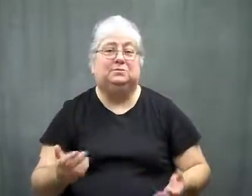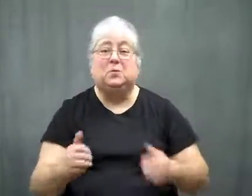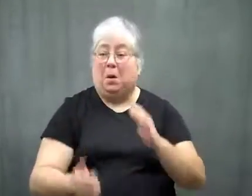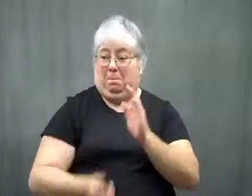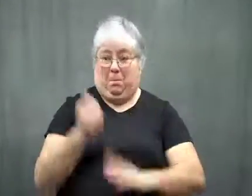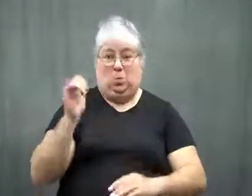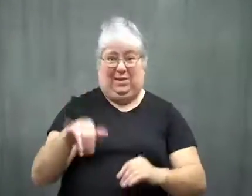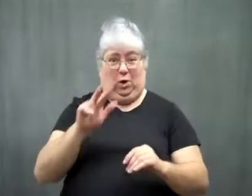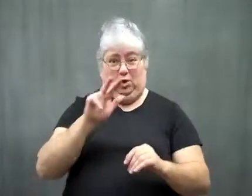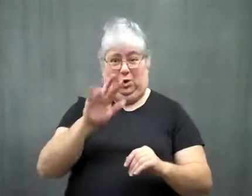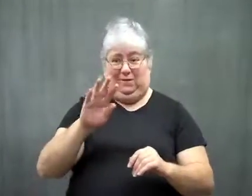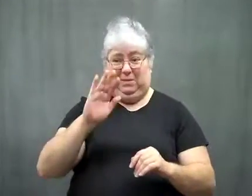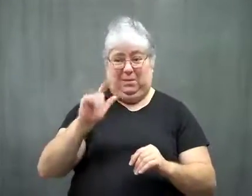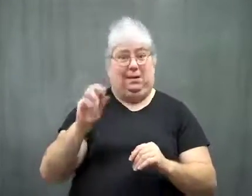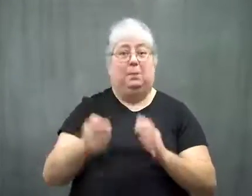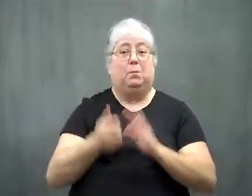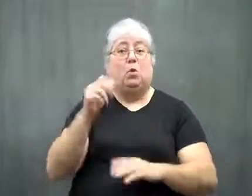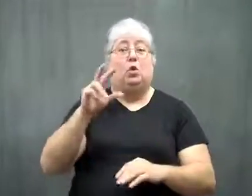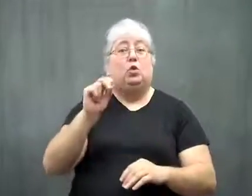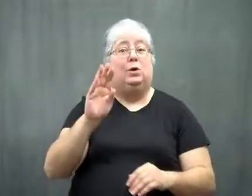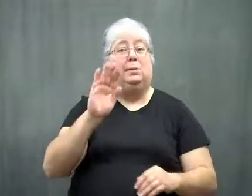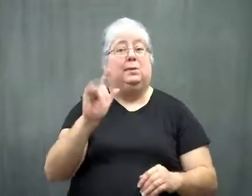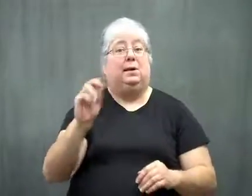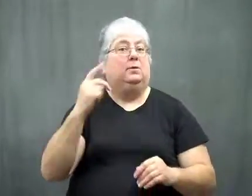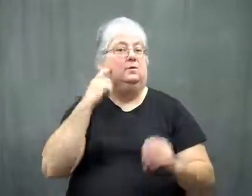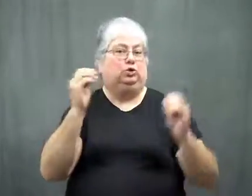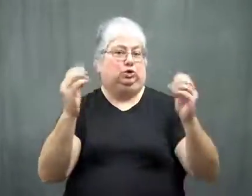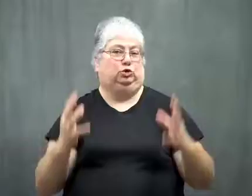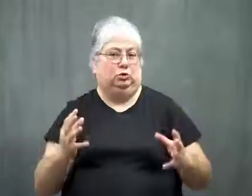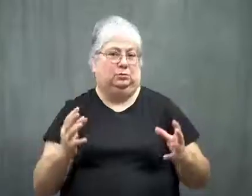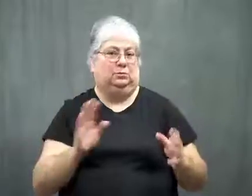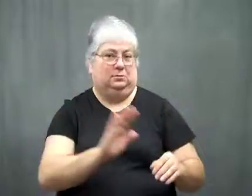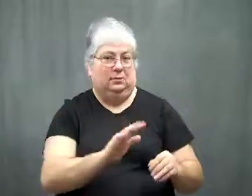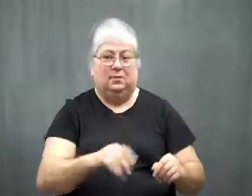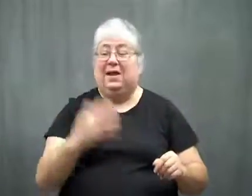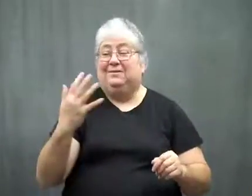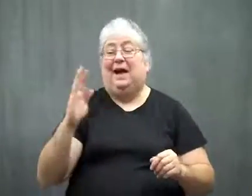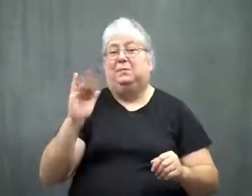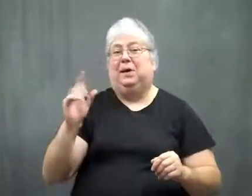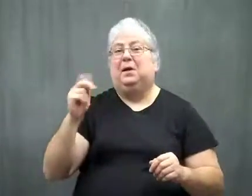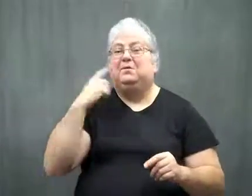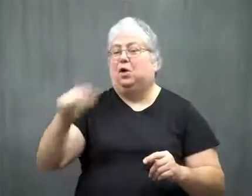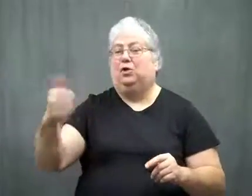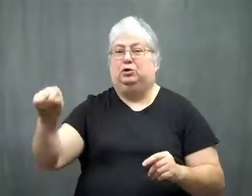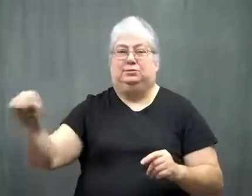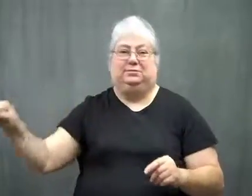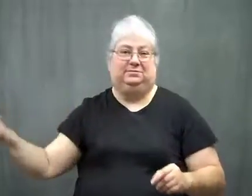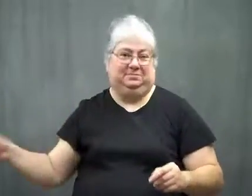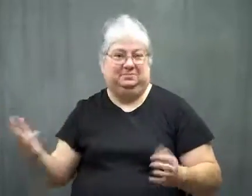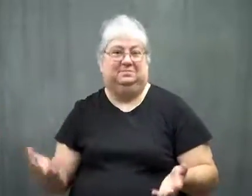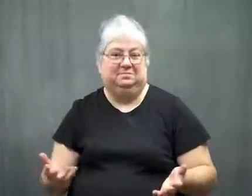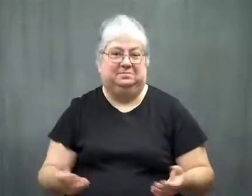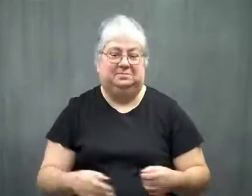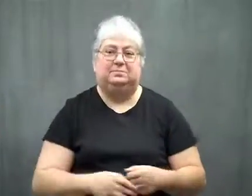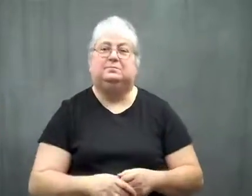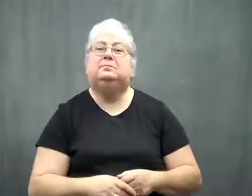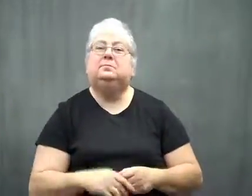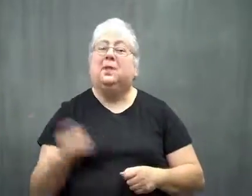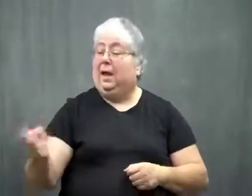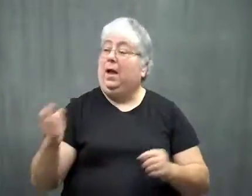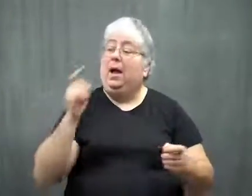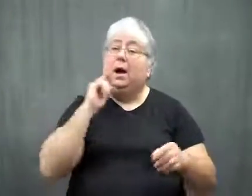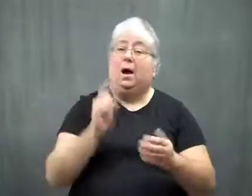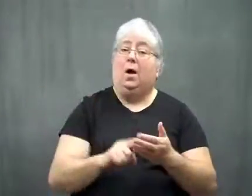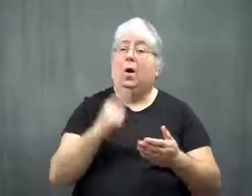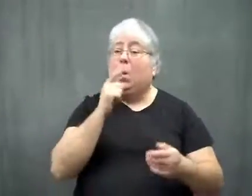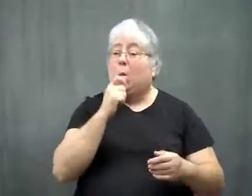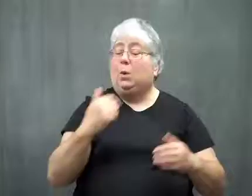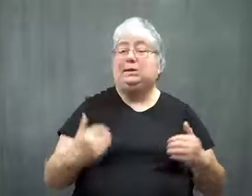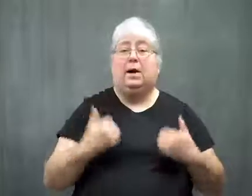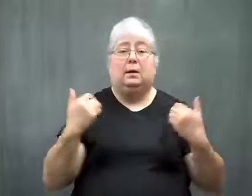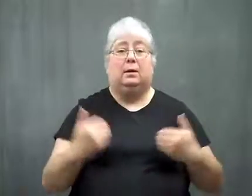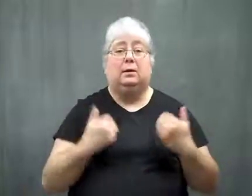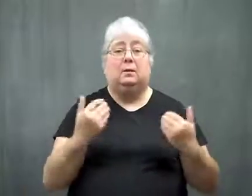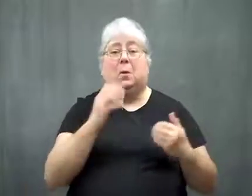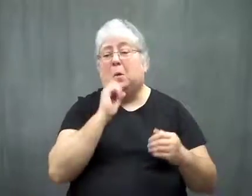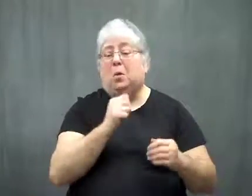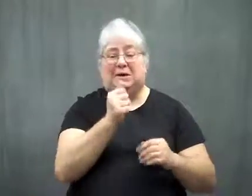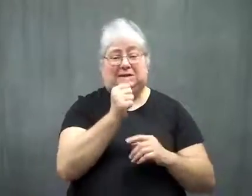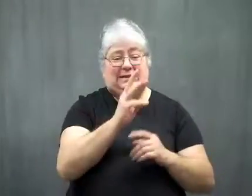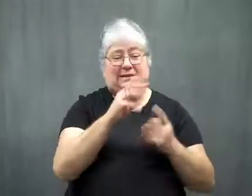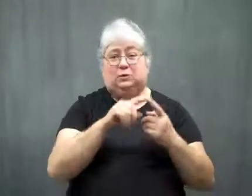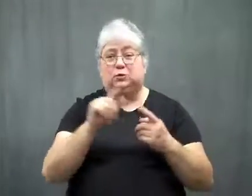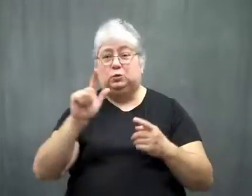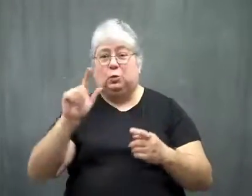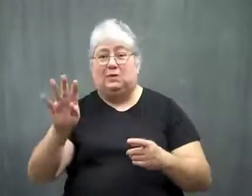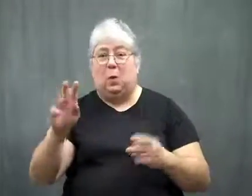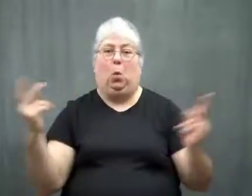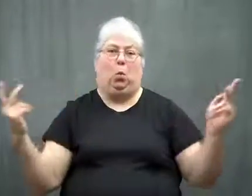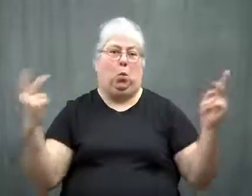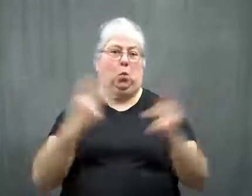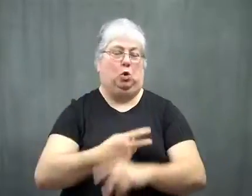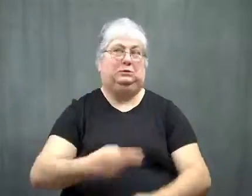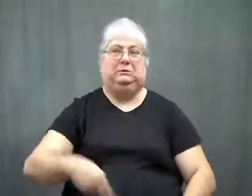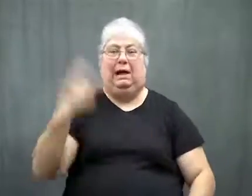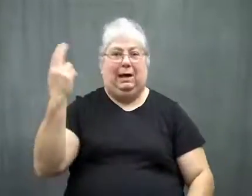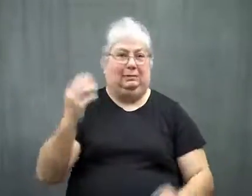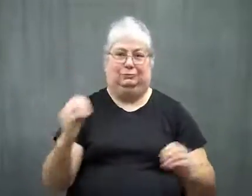$30 billion would be for teachers, the rest for the first responders.